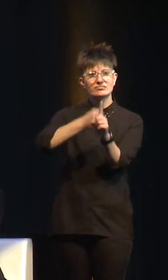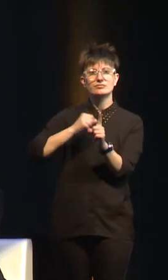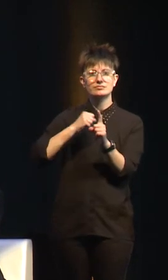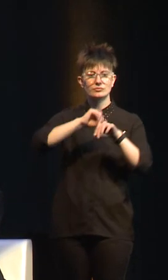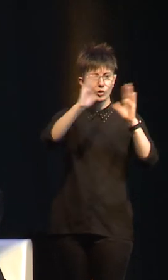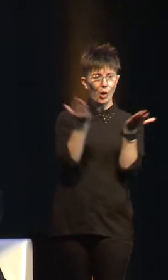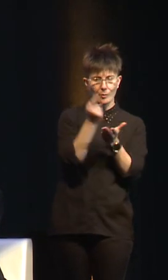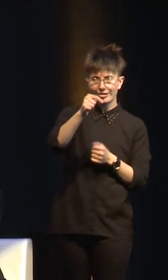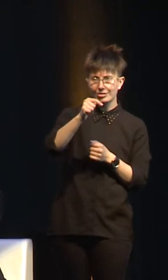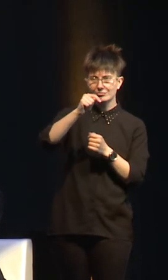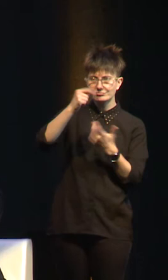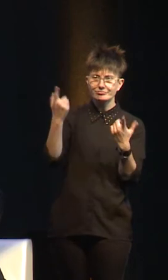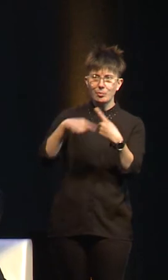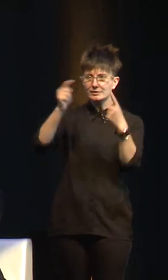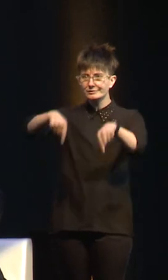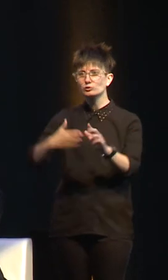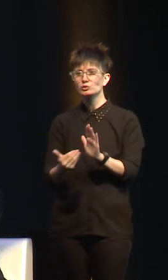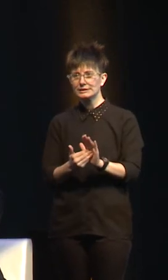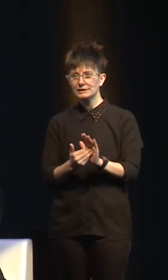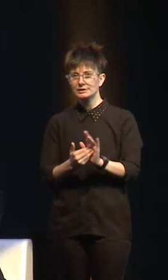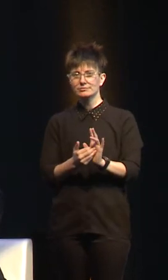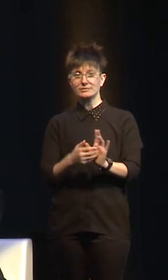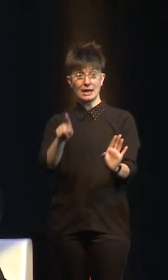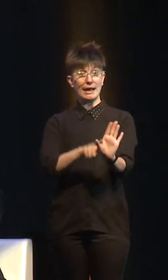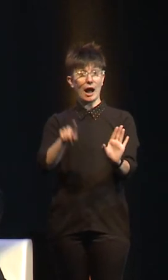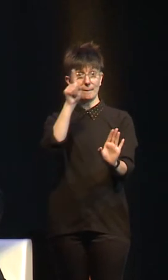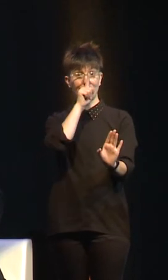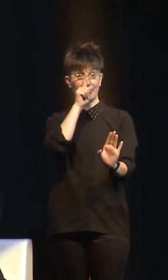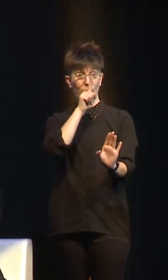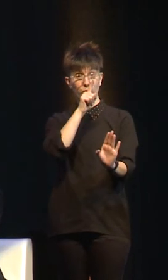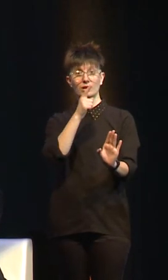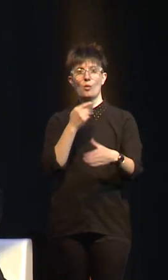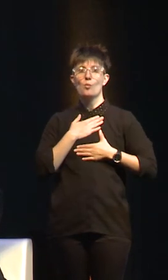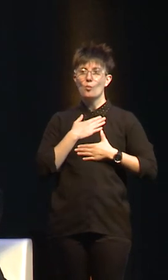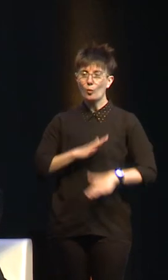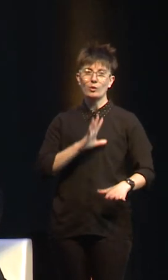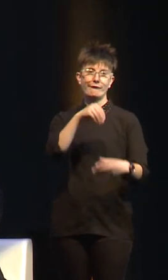certainly young people like trying to engage in the conversation. So I think we embrace